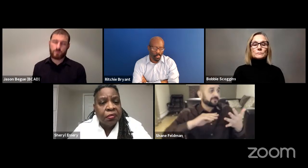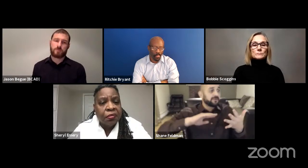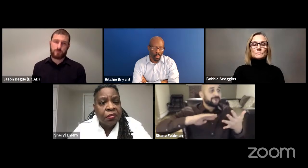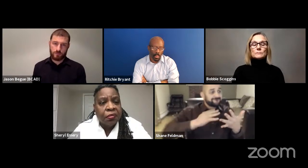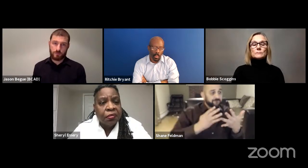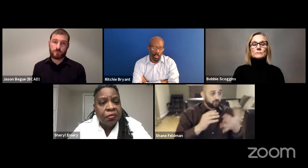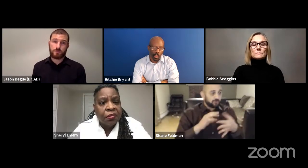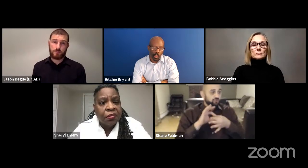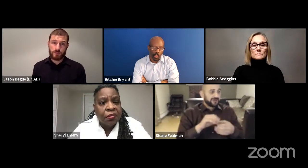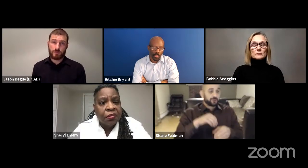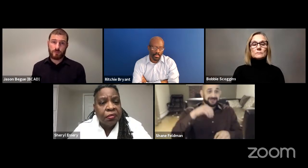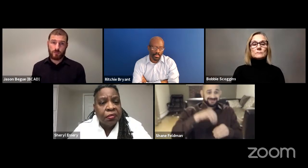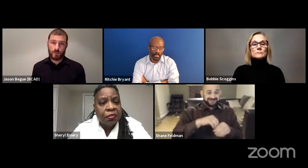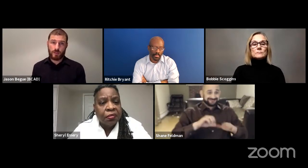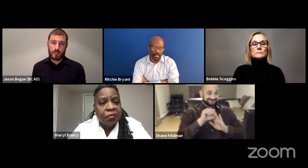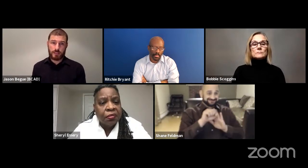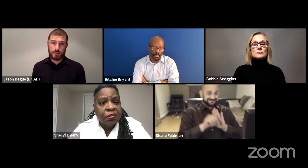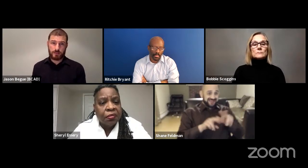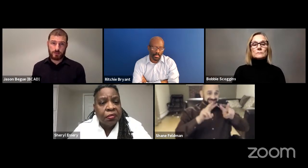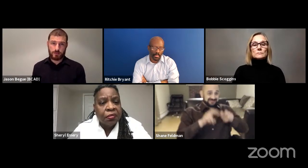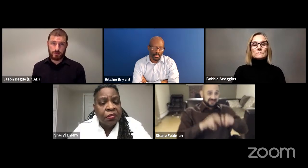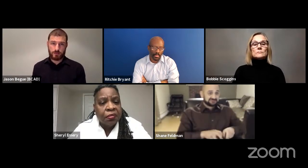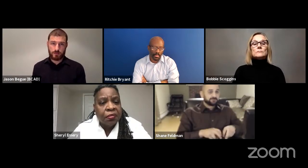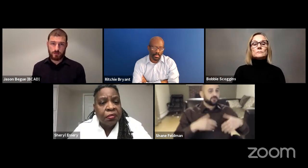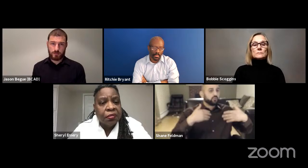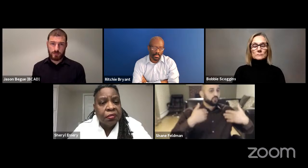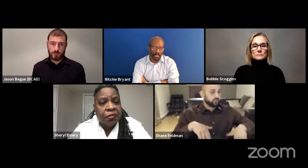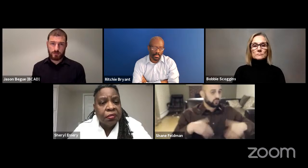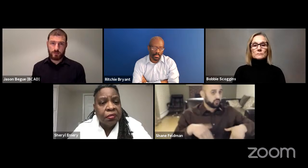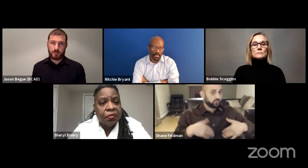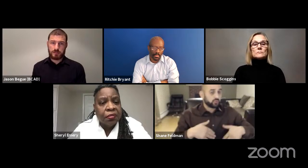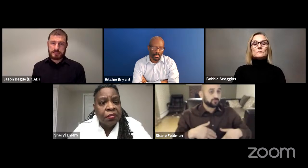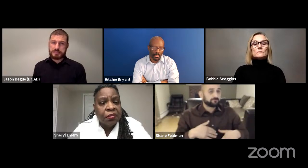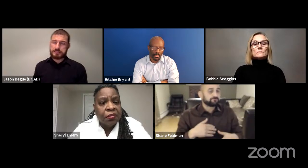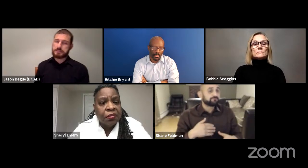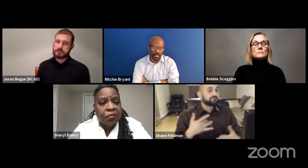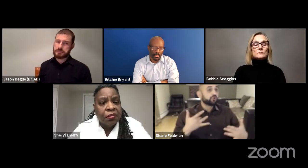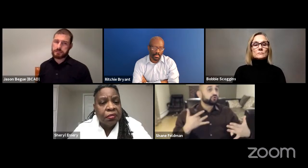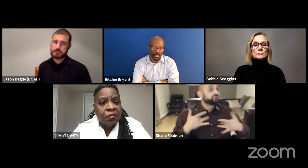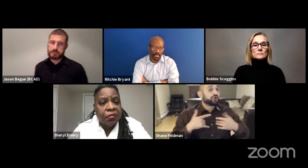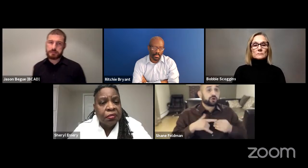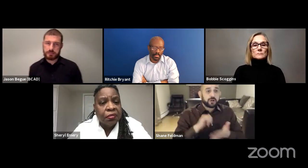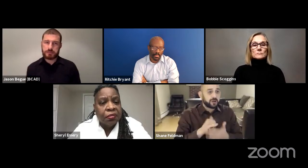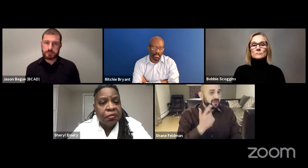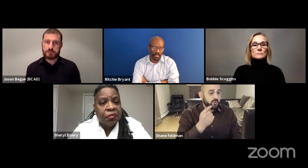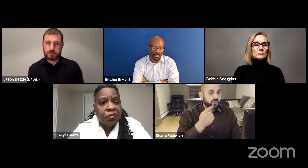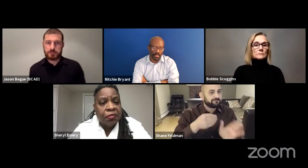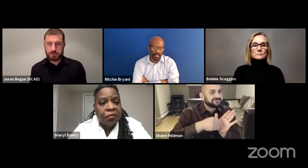to consider that versus a board. Now, the fourth one, doing an in‑state assessment,